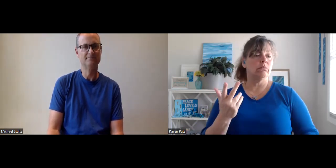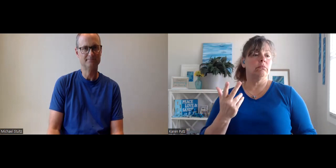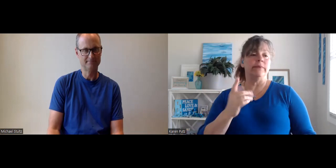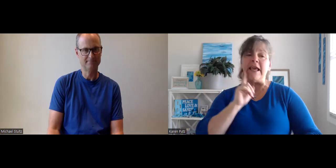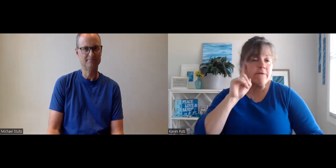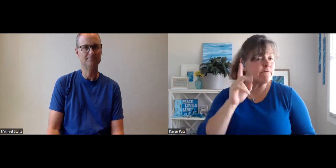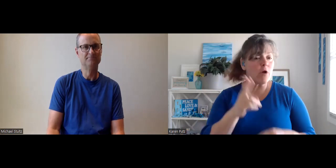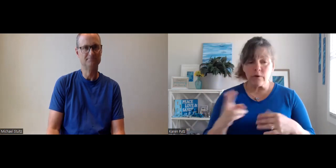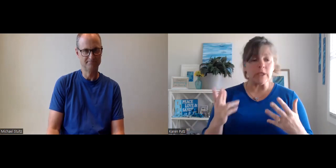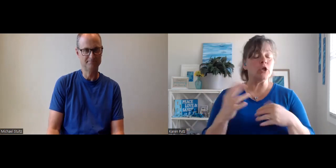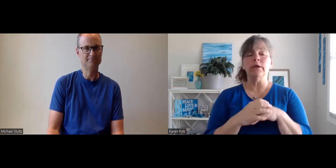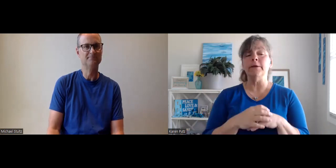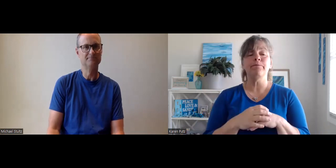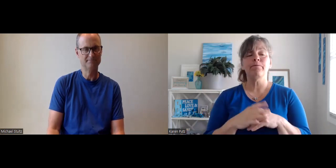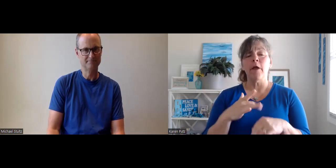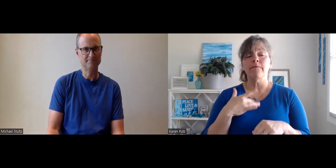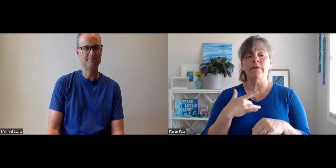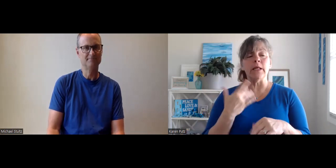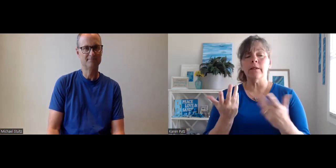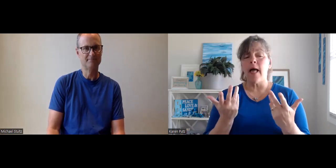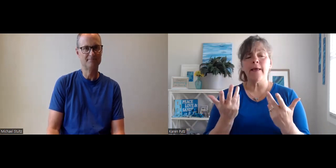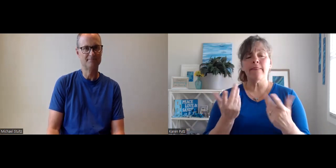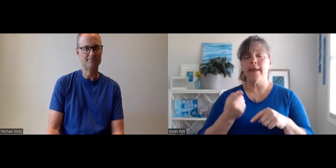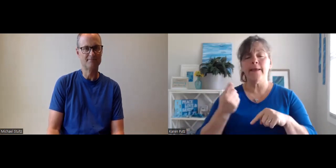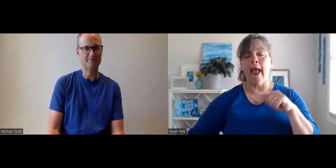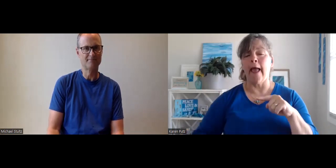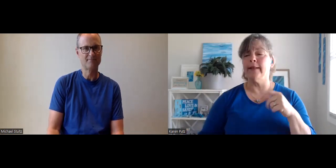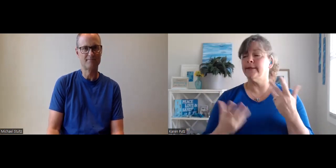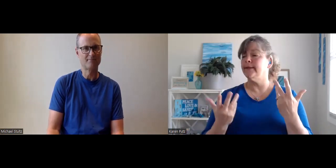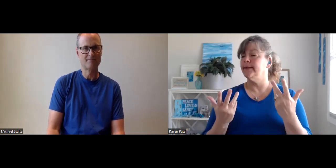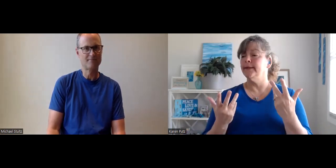Uh, are you gonna go with, uh, friends or by yourself?